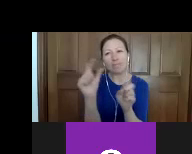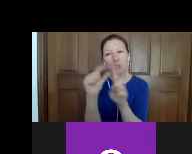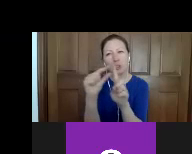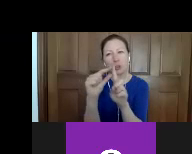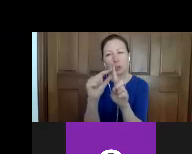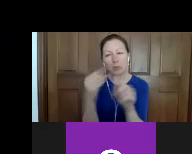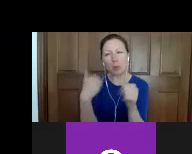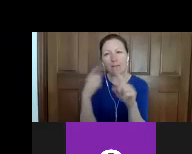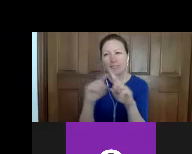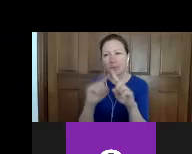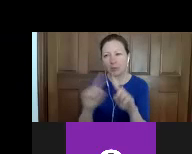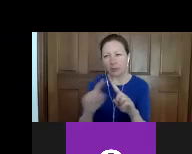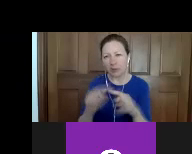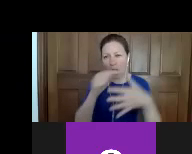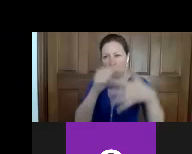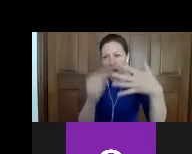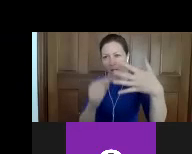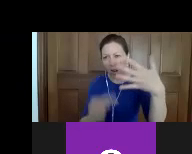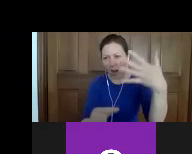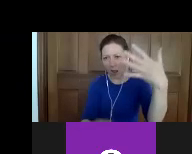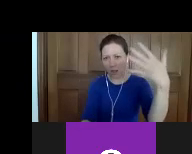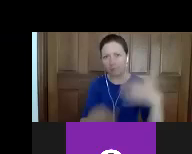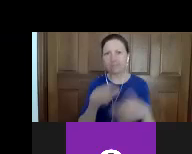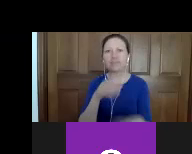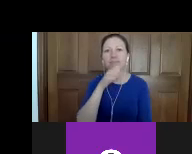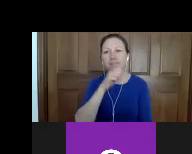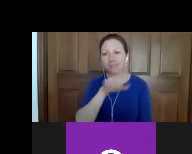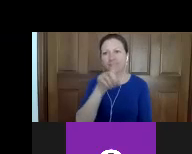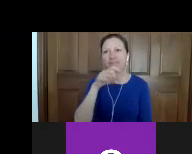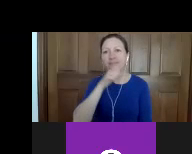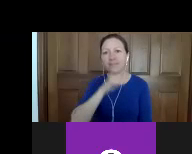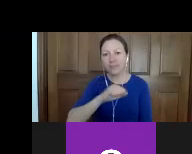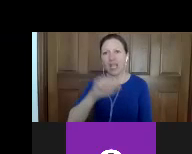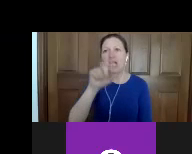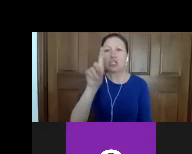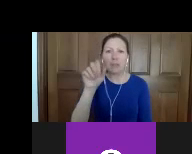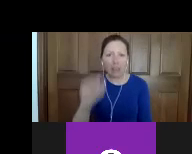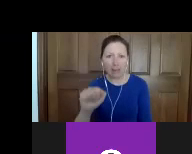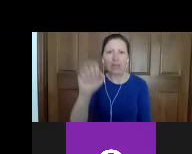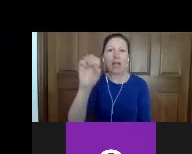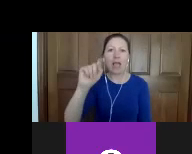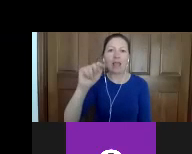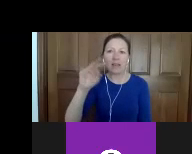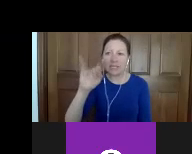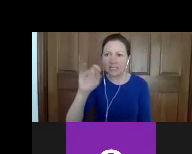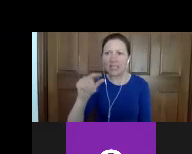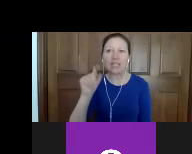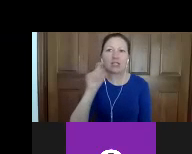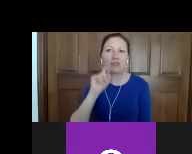got age, disability, ethnicity, gender, marital status, national origin, race, religion, sexual